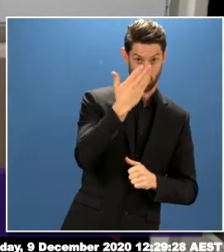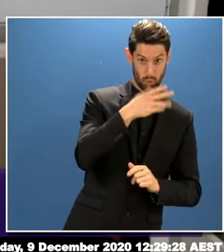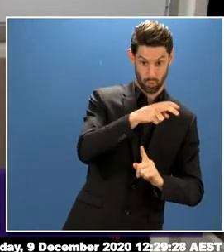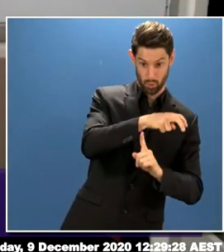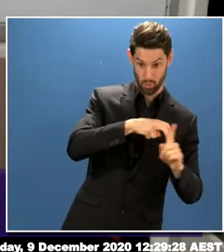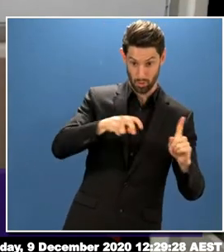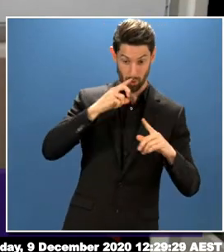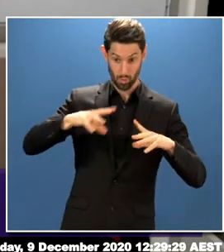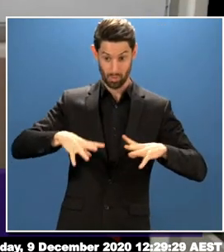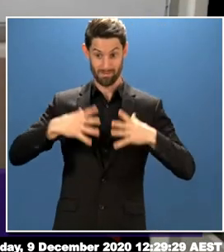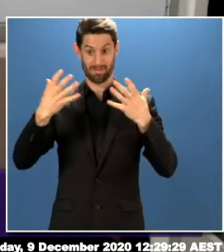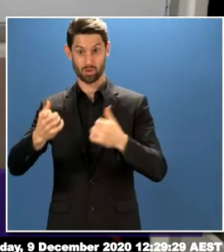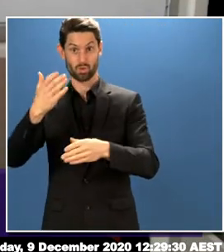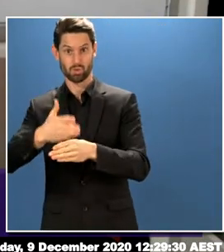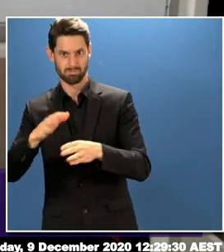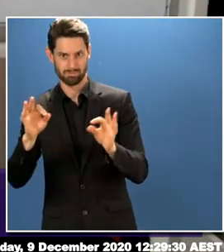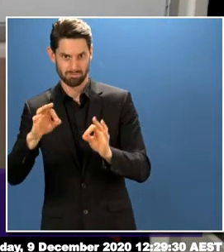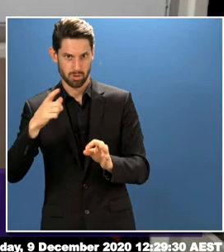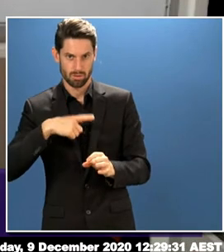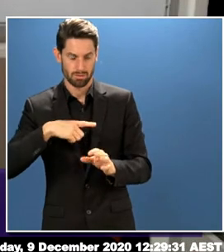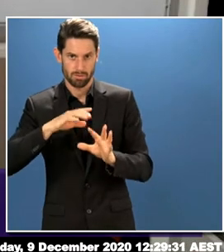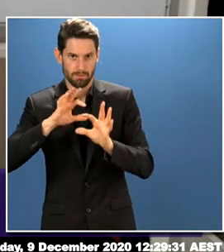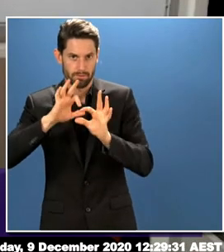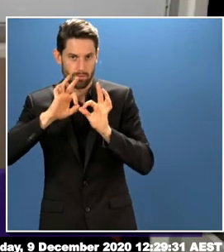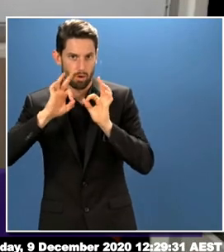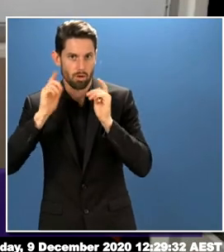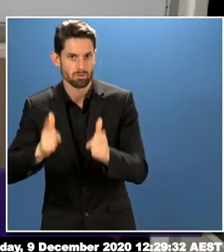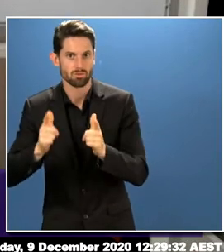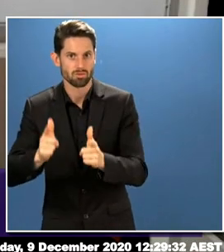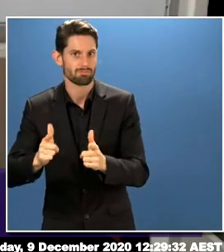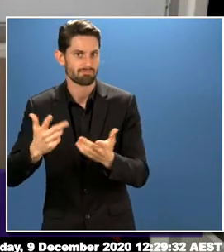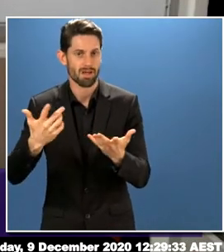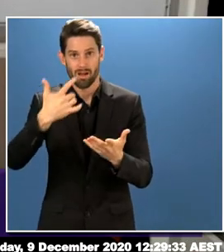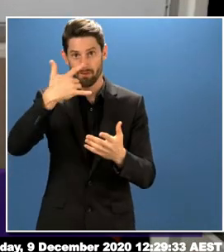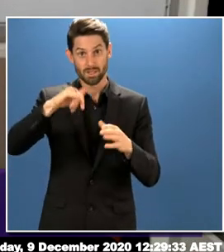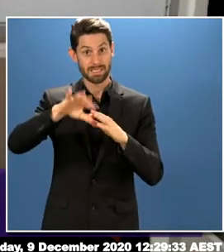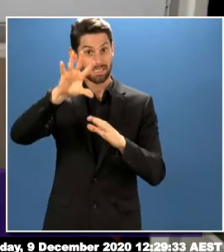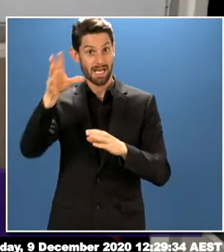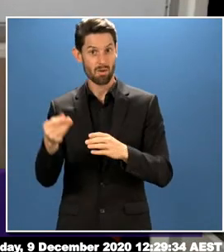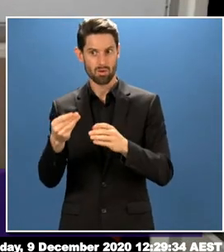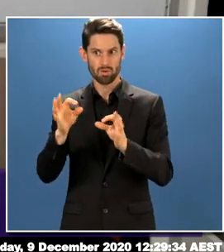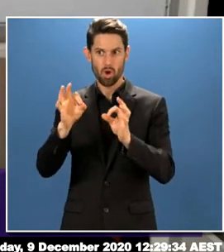a job. So we don't have the number and diversity of employers or spaces where